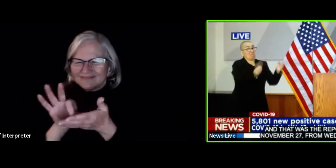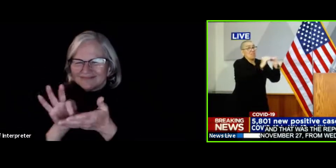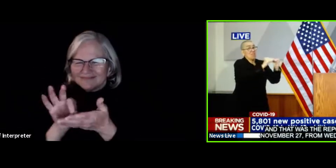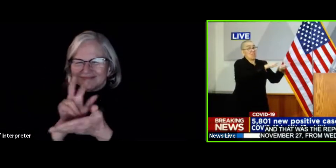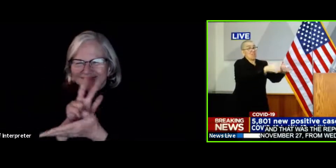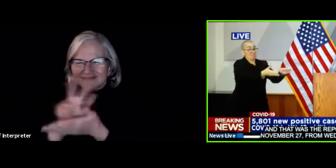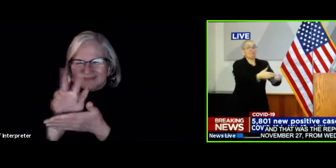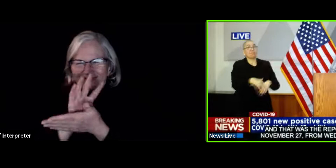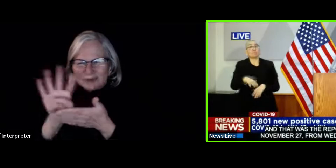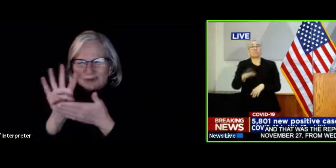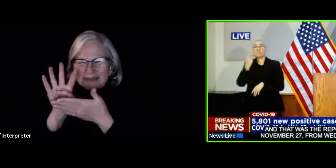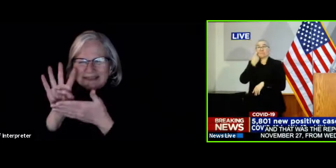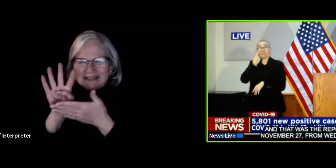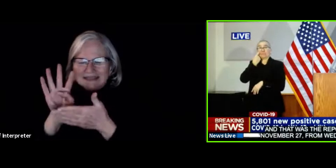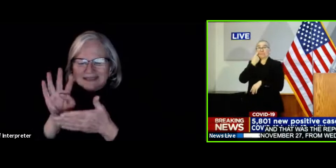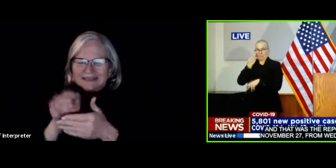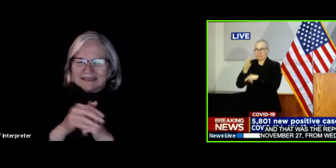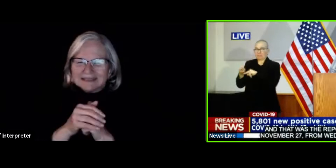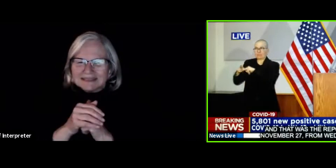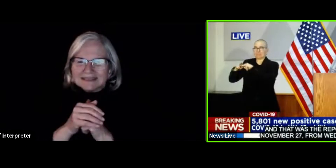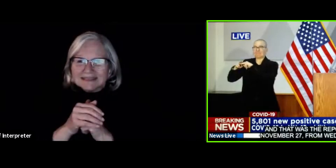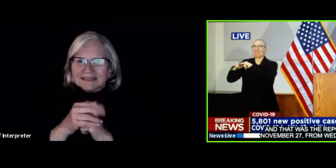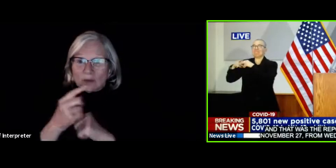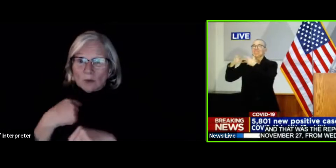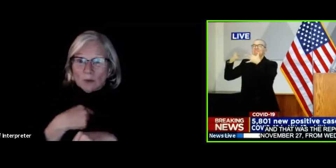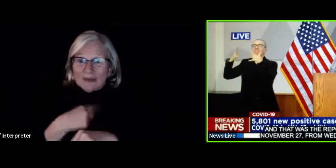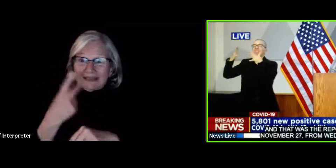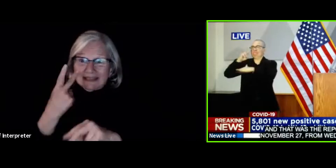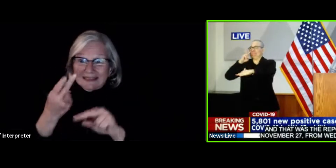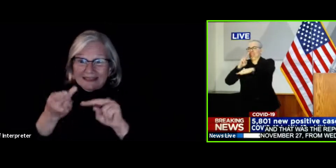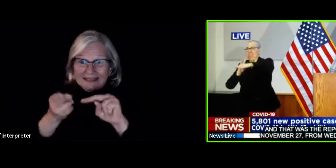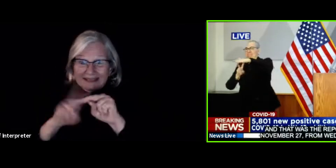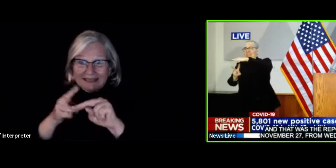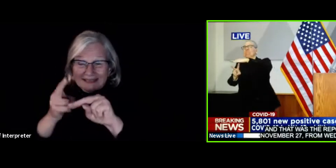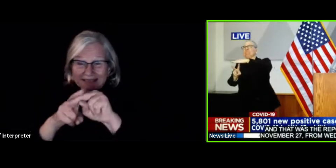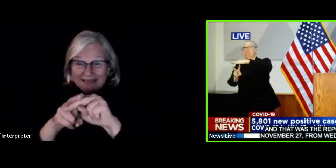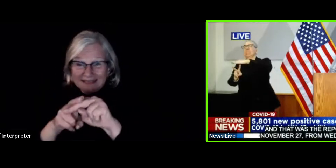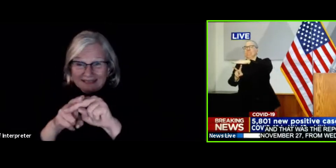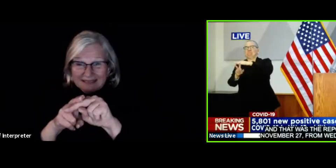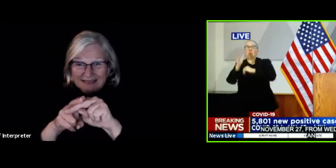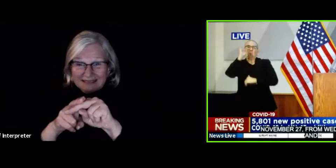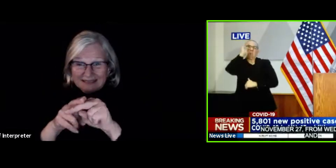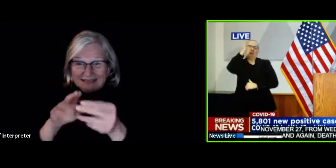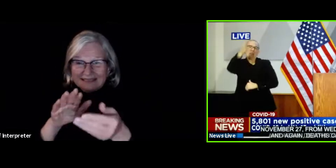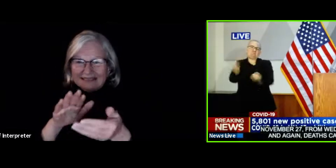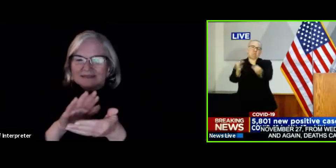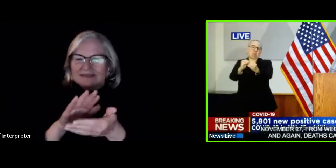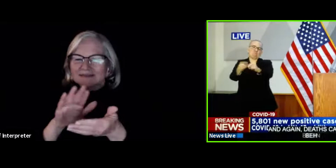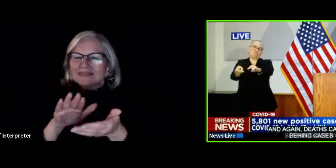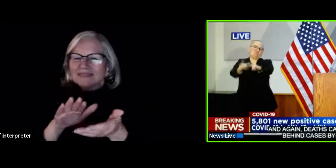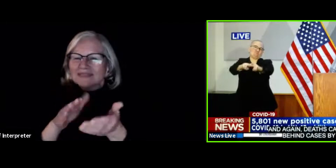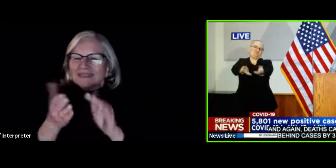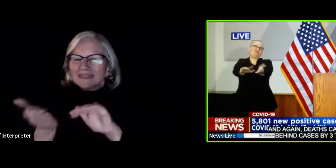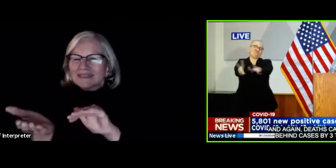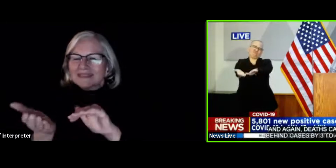WE'RE LOOK -- LIKELY TO CONTINUE TO SEIZE ACCUMULATING DEATHS. TOO MANY PEOPLE HAVE LOST A LOVED ONE THROUGH THIS PANDEMIC